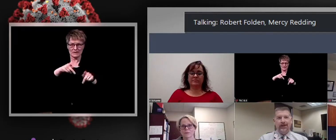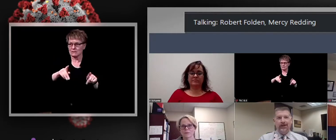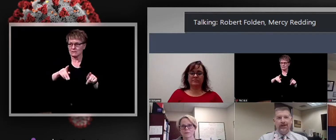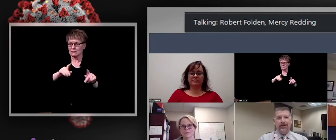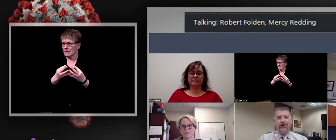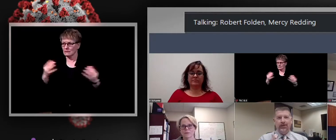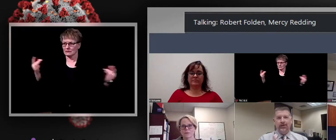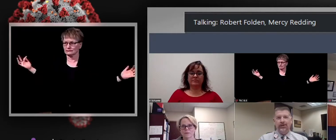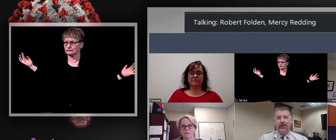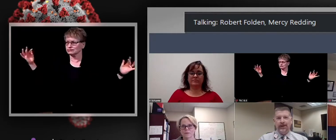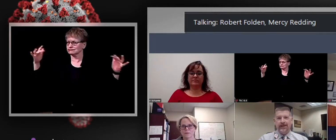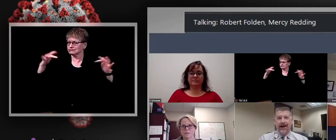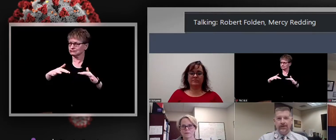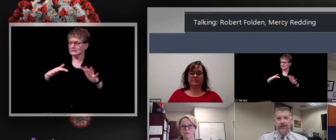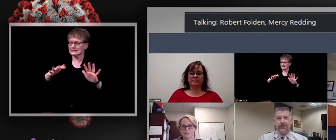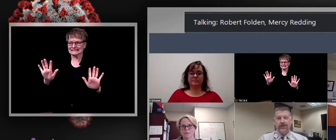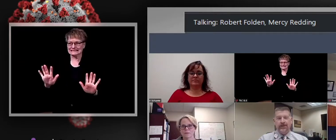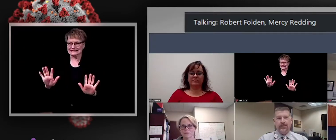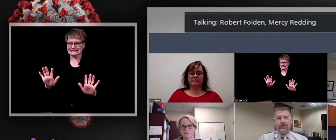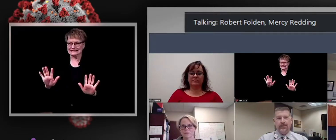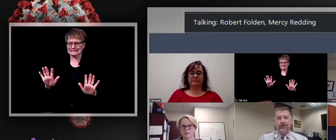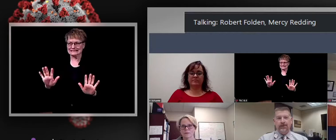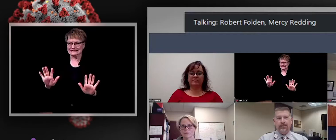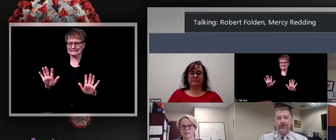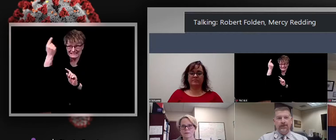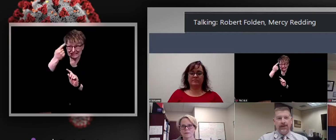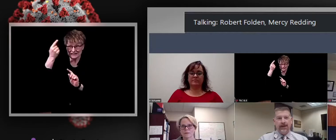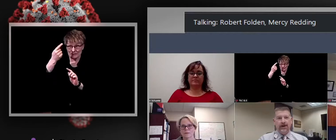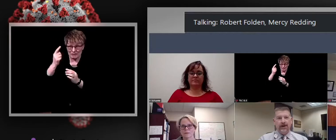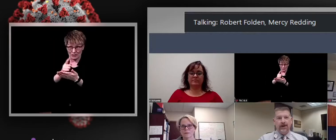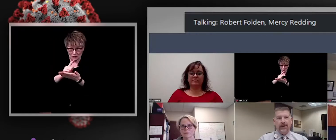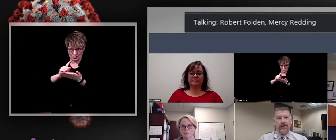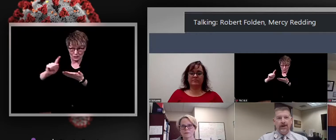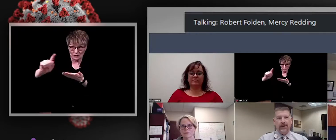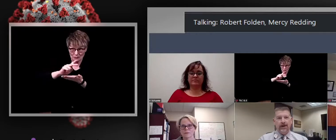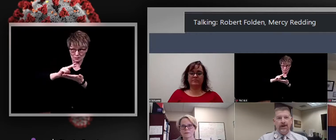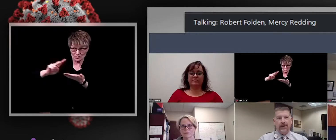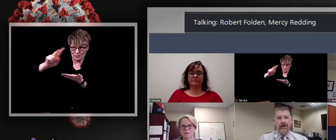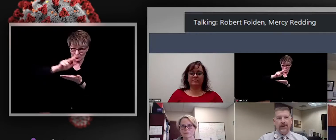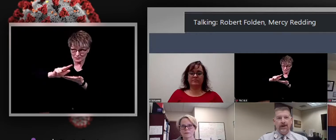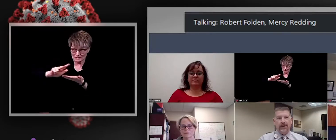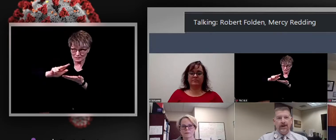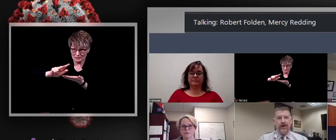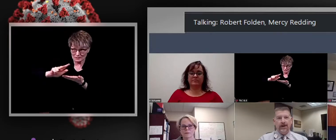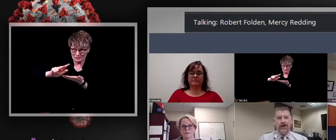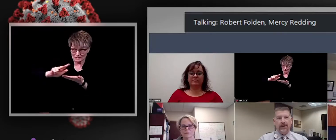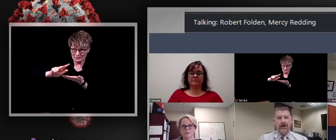when we look two to three weeks out. So, we'll certainly have our eyes open. But, I just